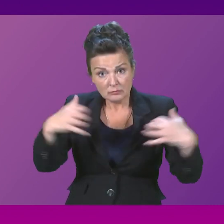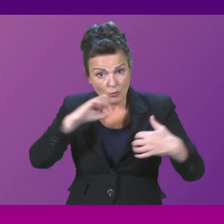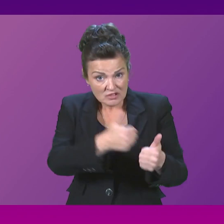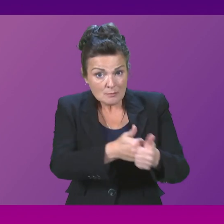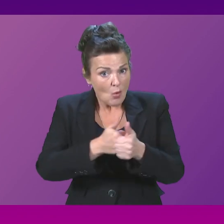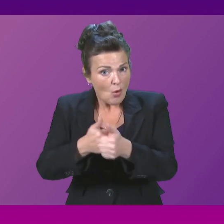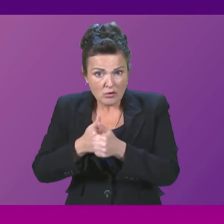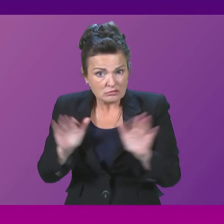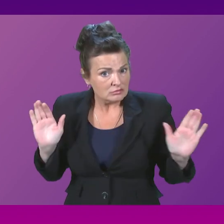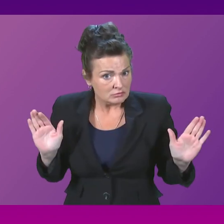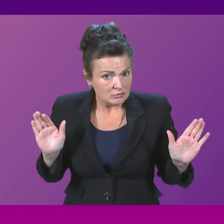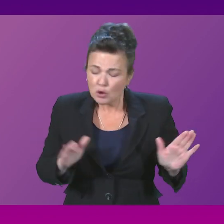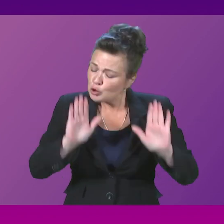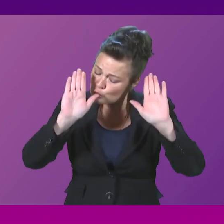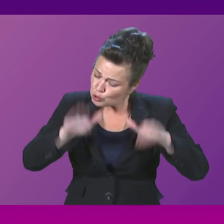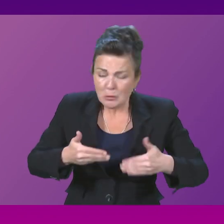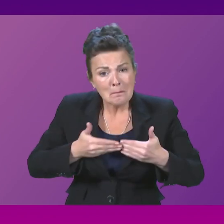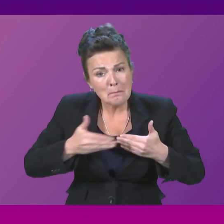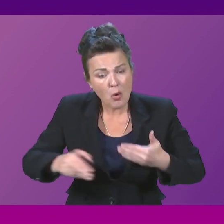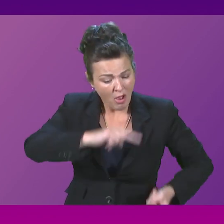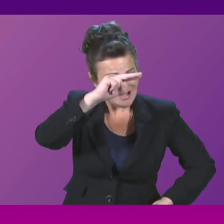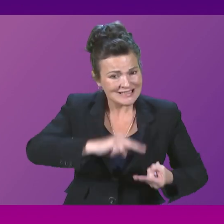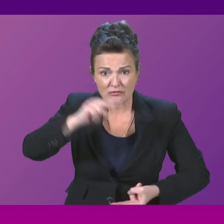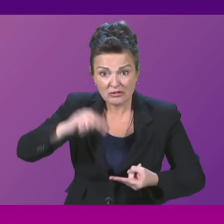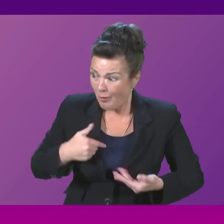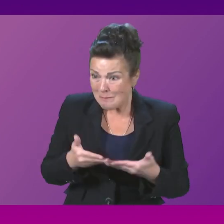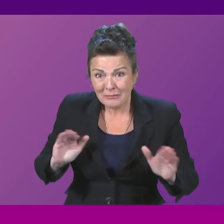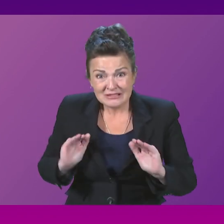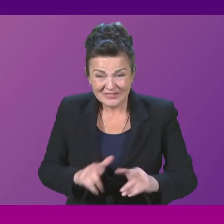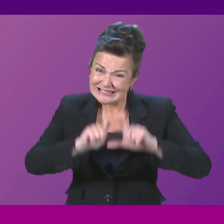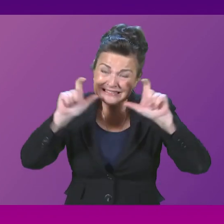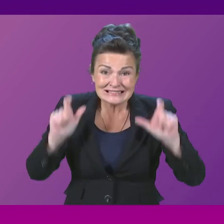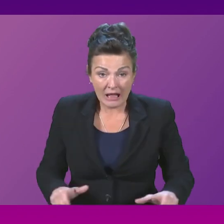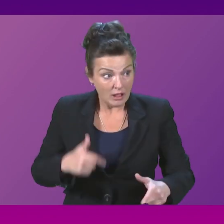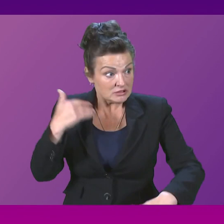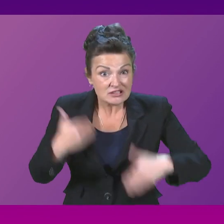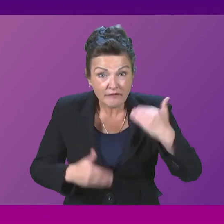There should be no further austerity. Our public services are still dealing with the legacy of the most recent period of Tory